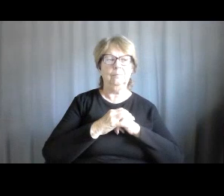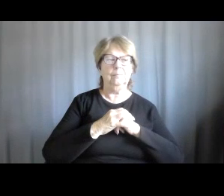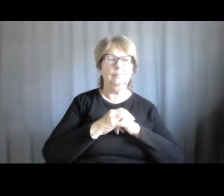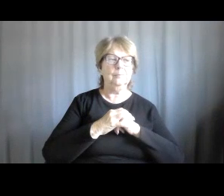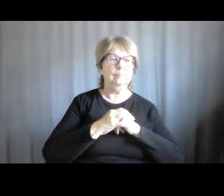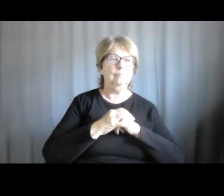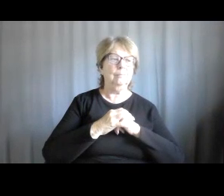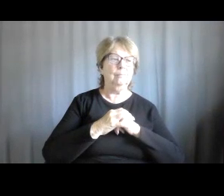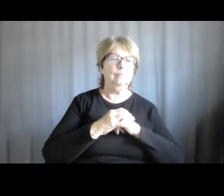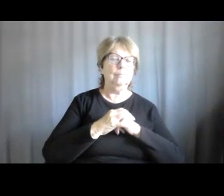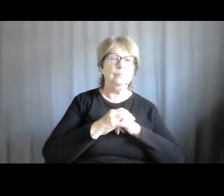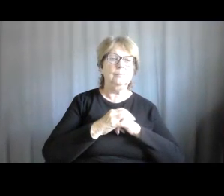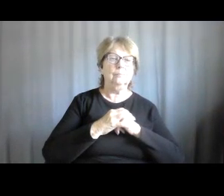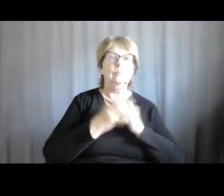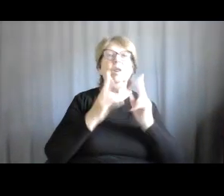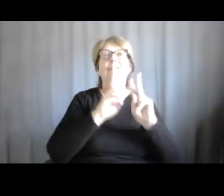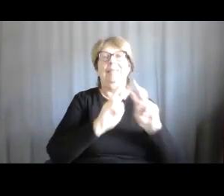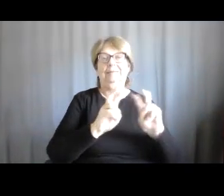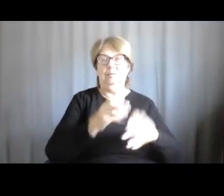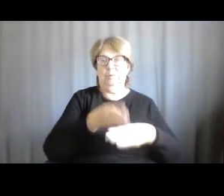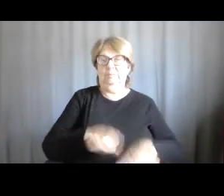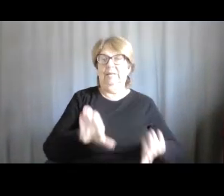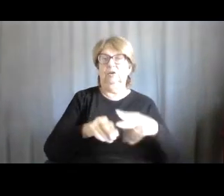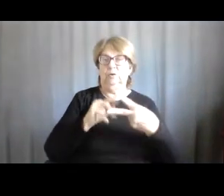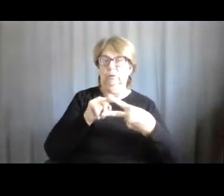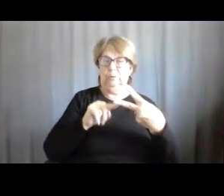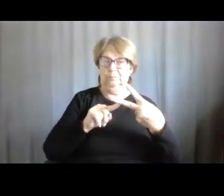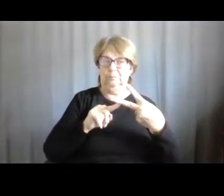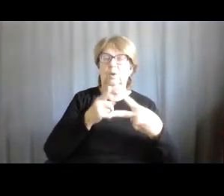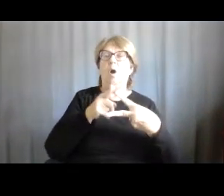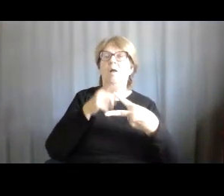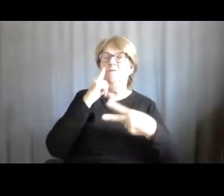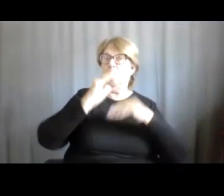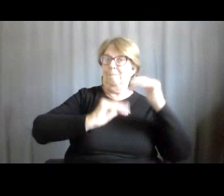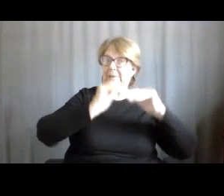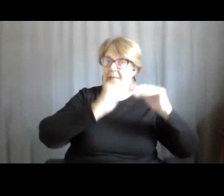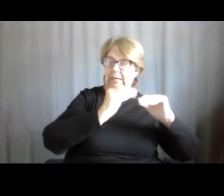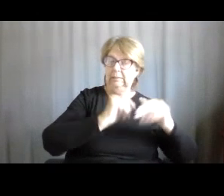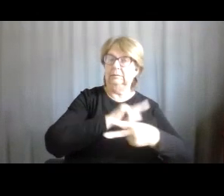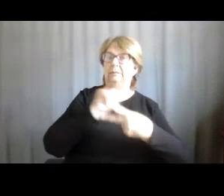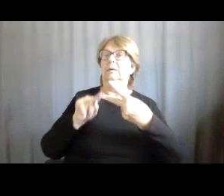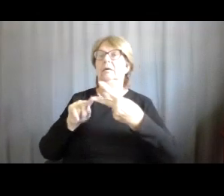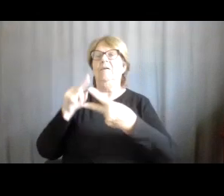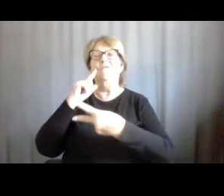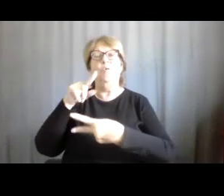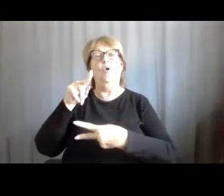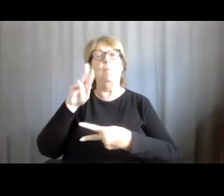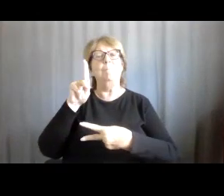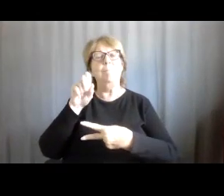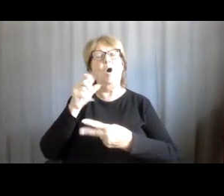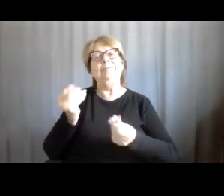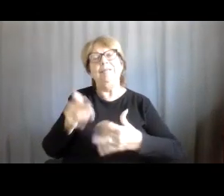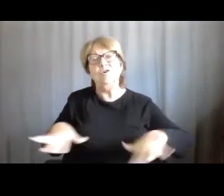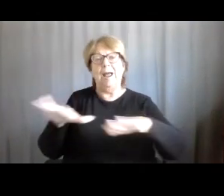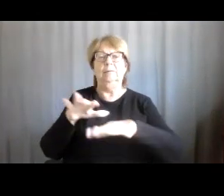[Roby Poche (DES)] Our assessment was split into two efforts, one for the buildings and one for the parks and grounds. [Roby Poche (DES)] DES staff assessed